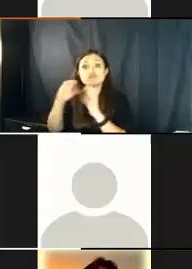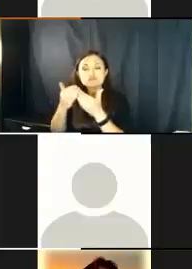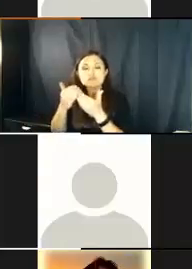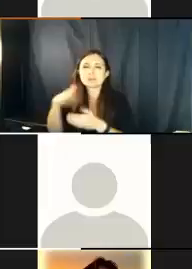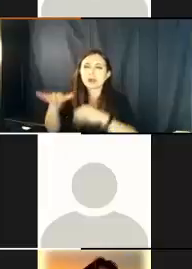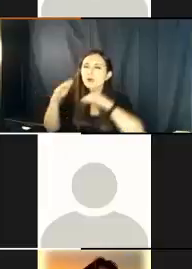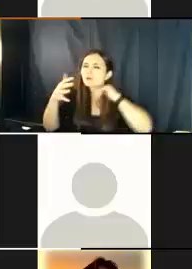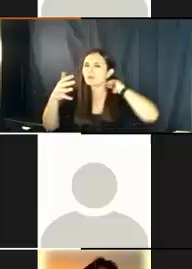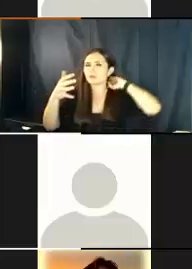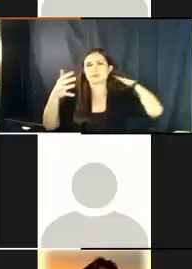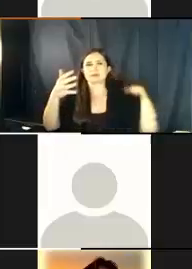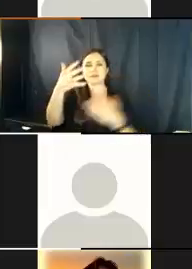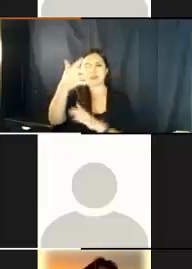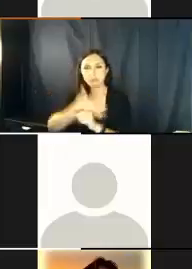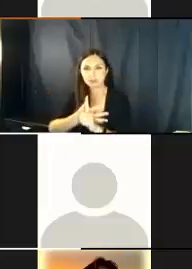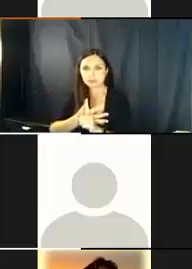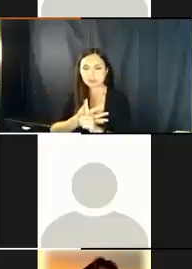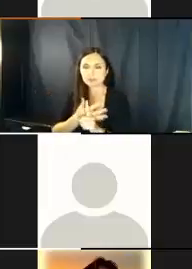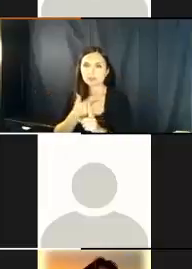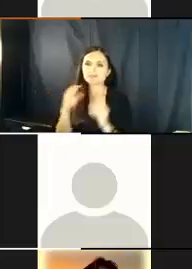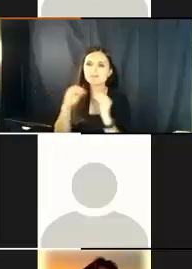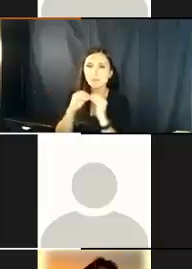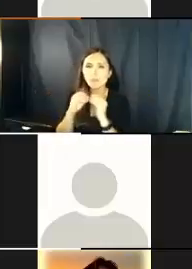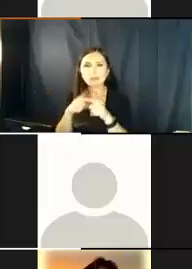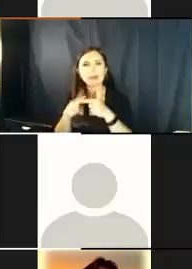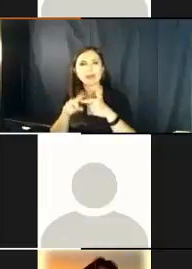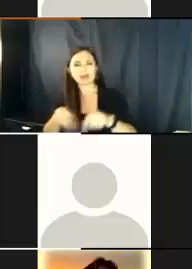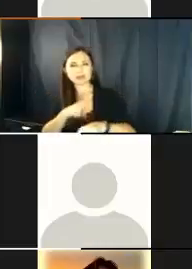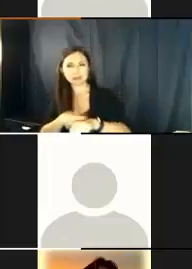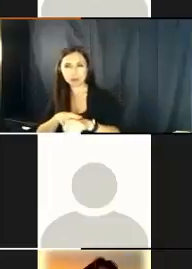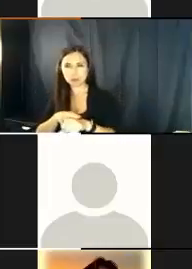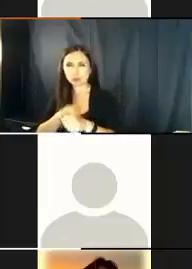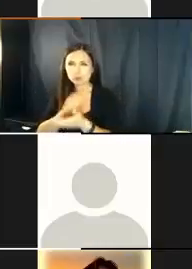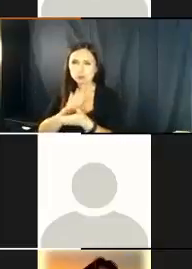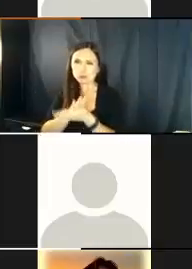it's more than a typical school would give but if we just said forever we have kids that